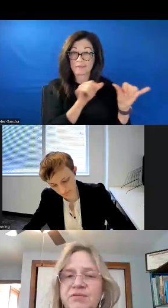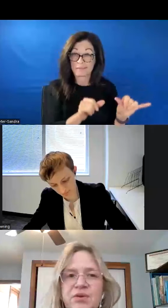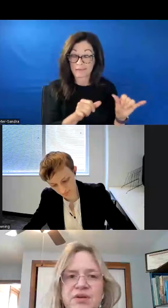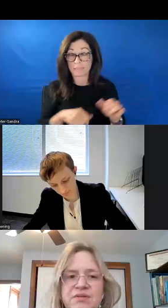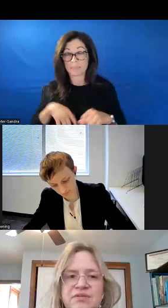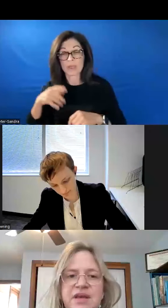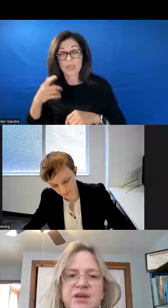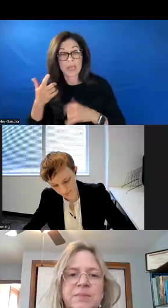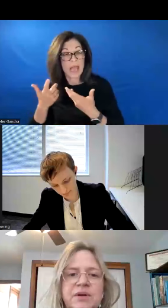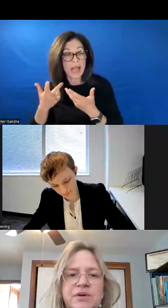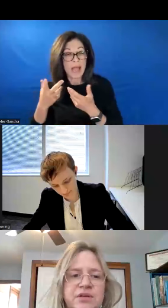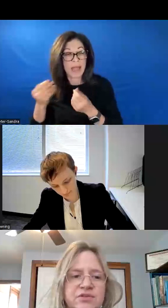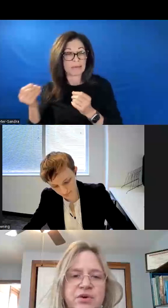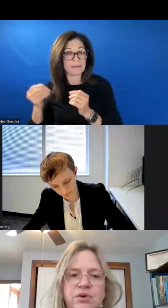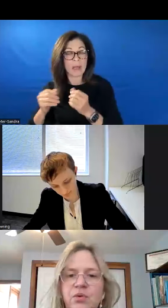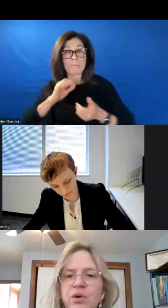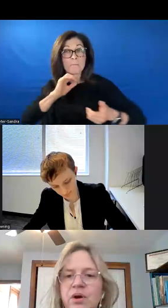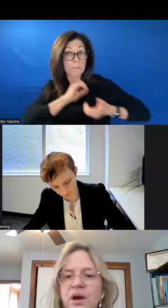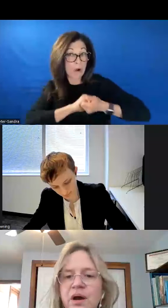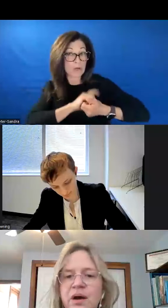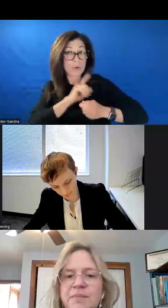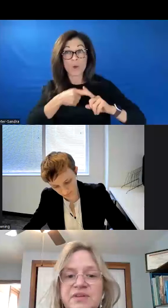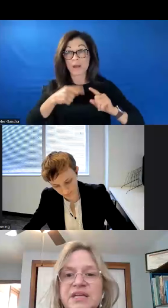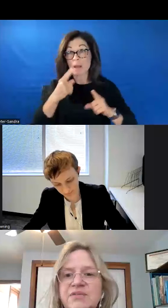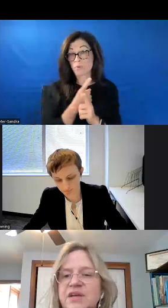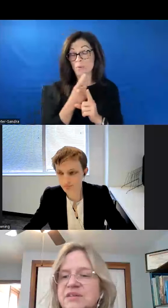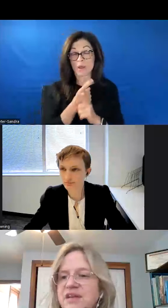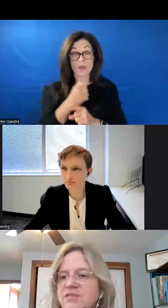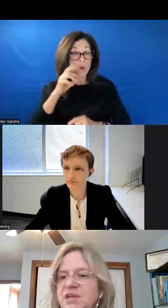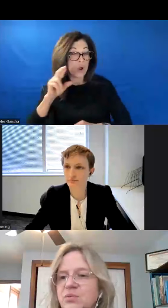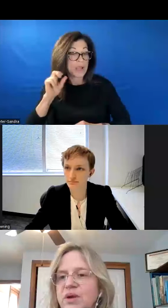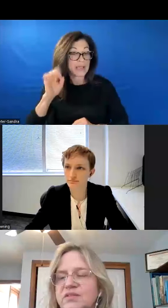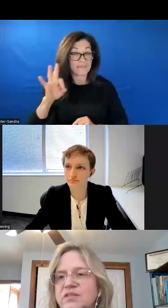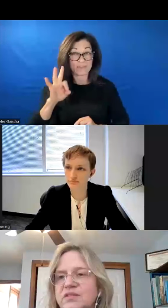IF IT IS A CONCERN OR RISK.